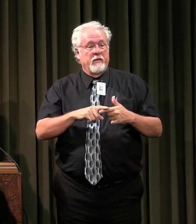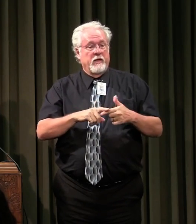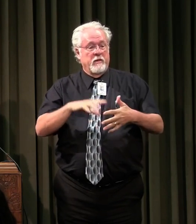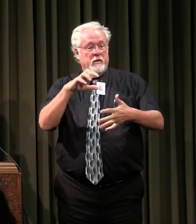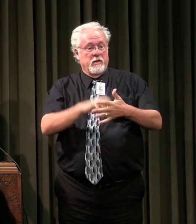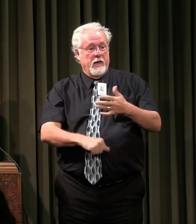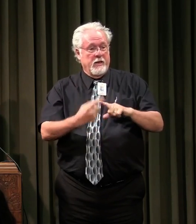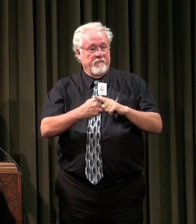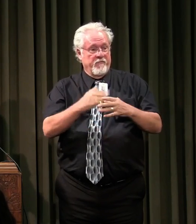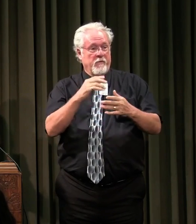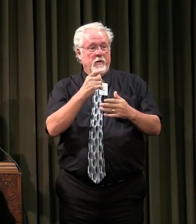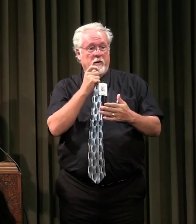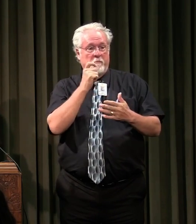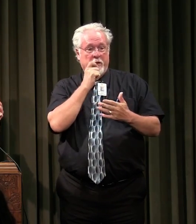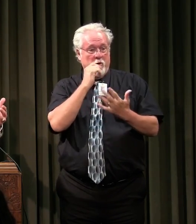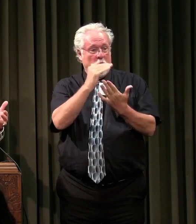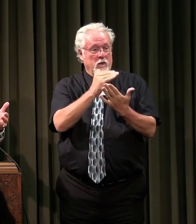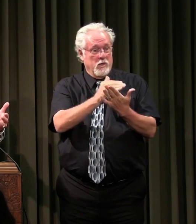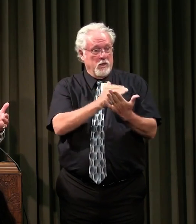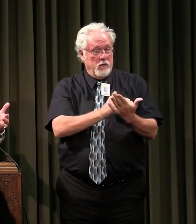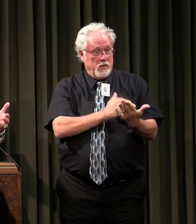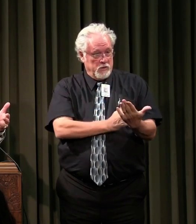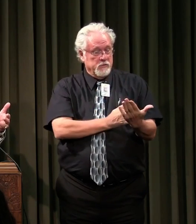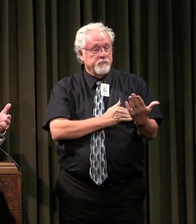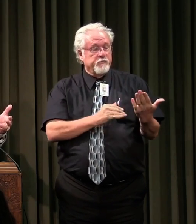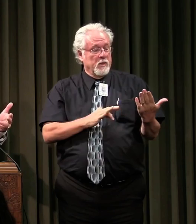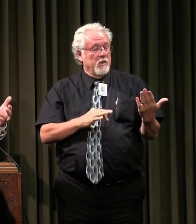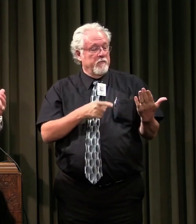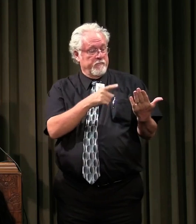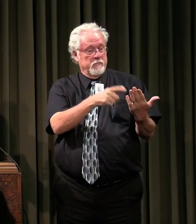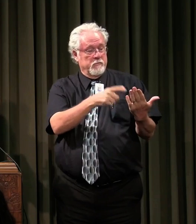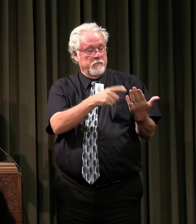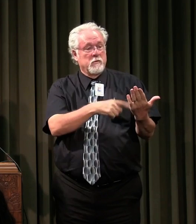list if they're on the list for medical conditions for